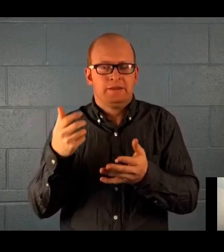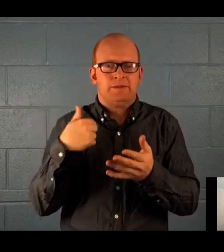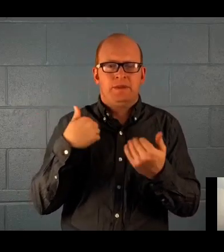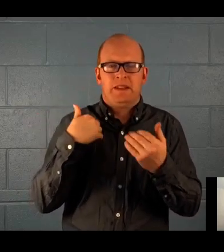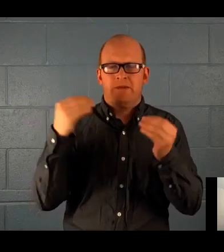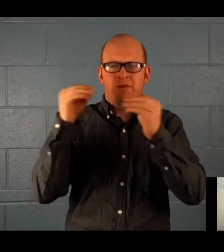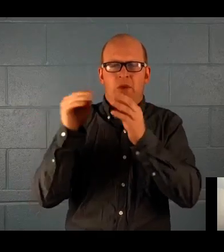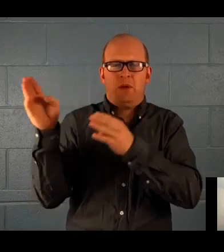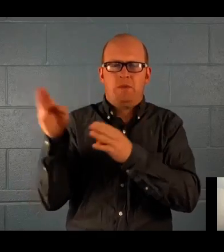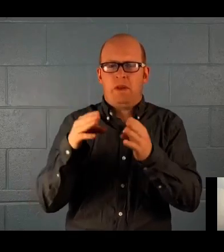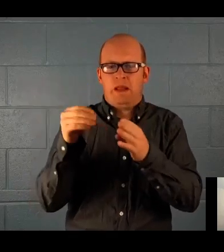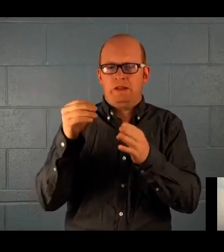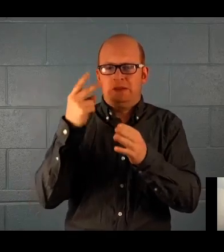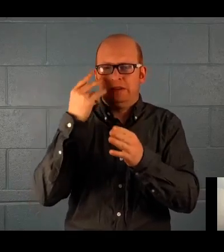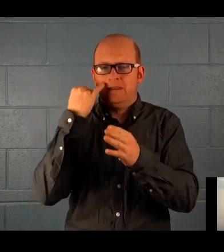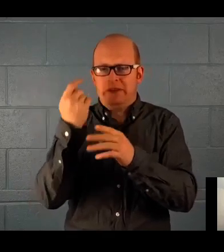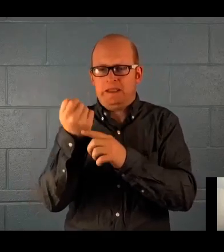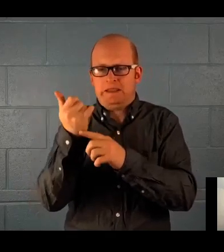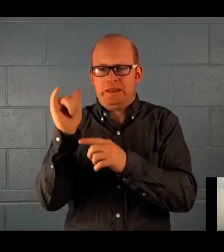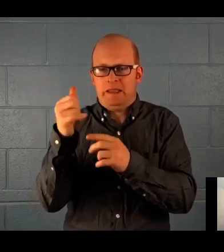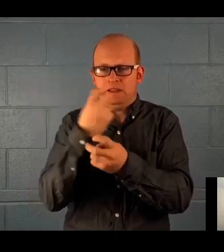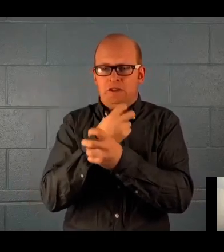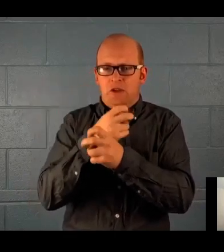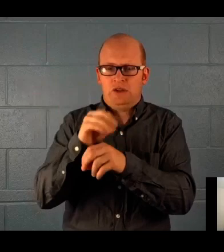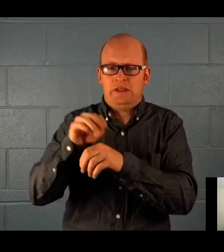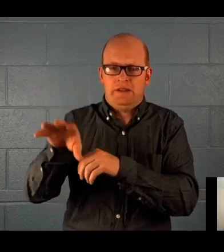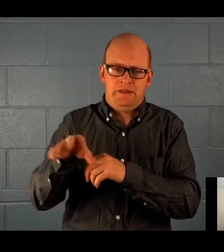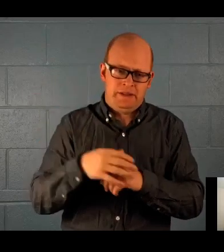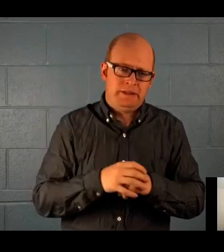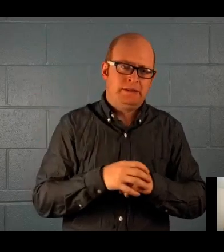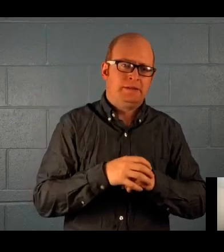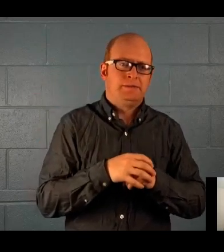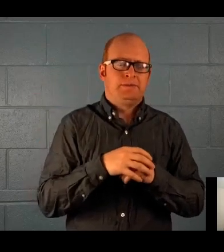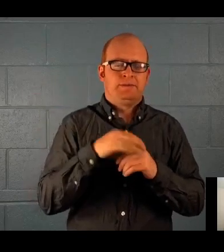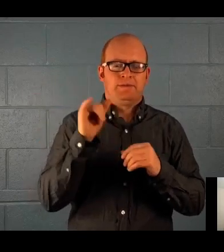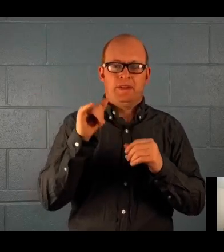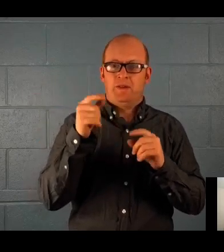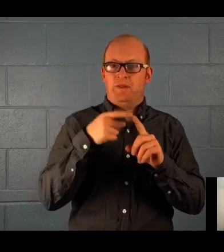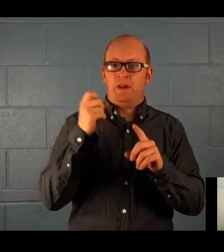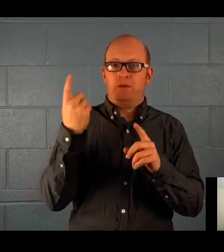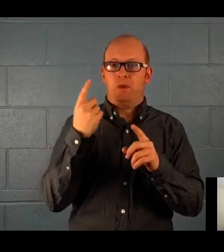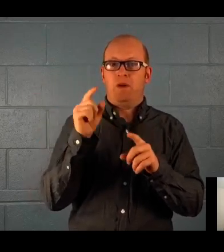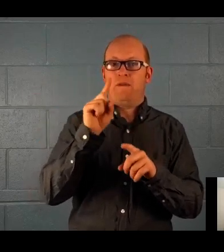methods to get rid of that production of that truncated front half protein product.